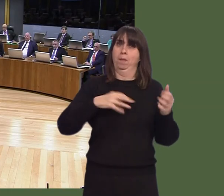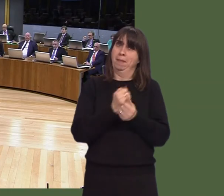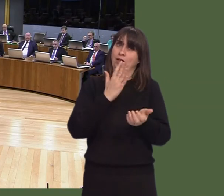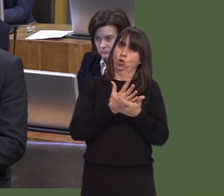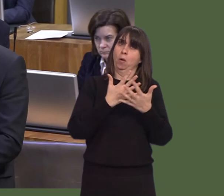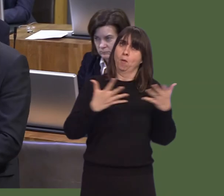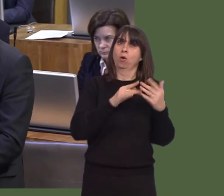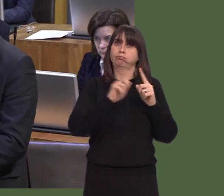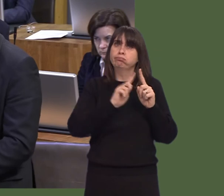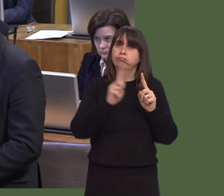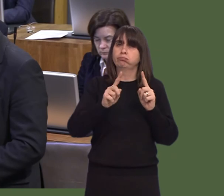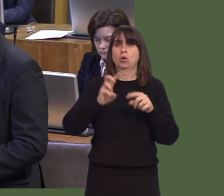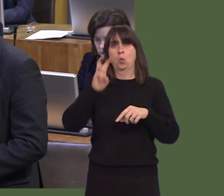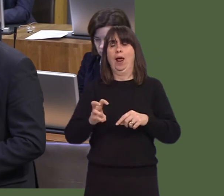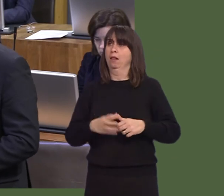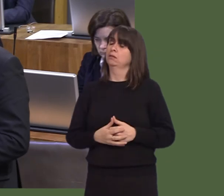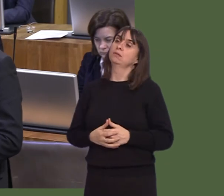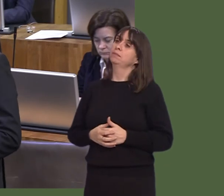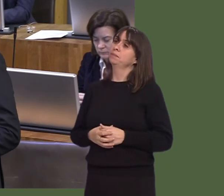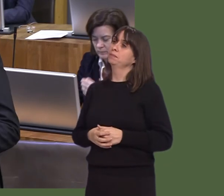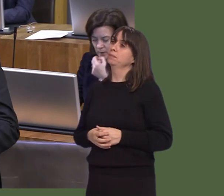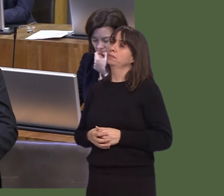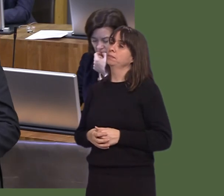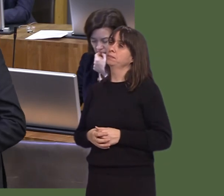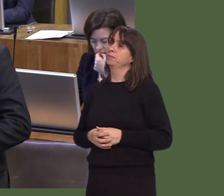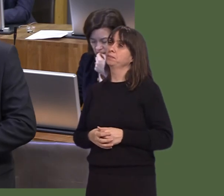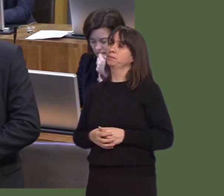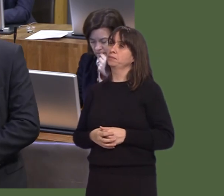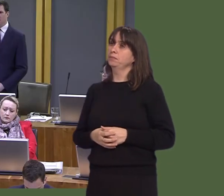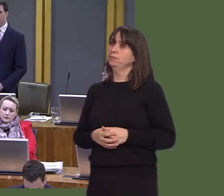Nevertheless, we cannot on the one hand say, 'We need to look at new markets,' which